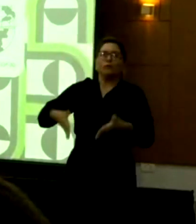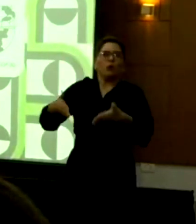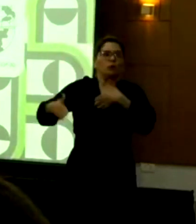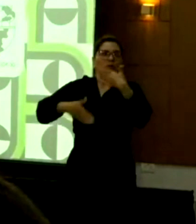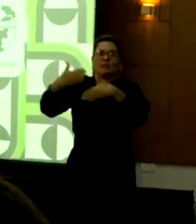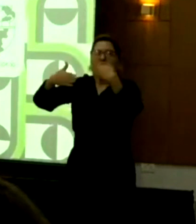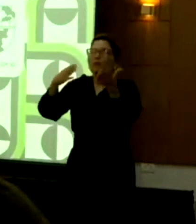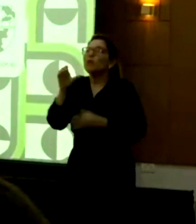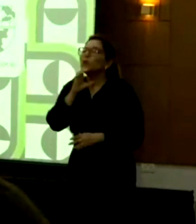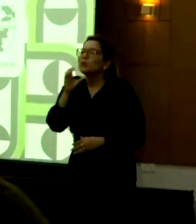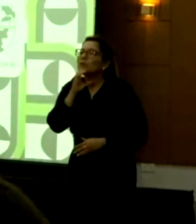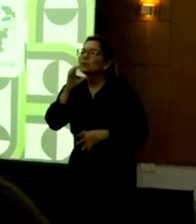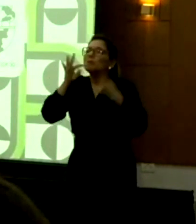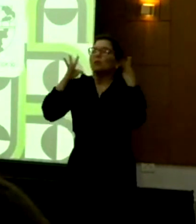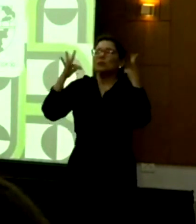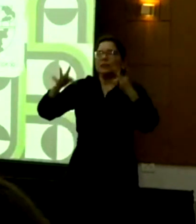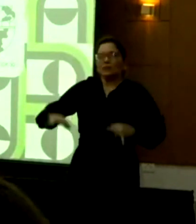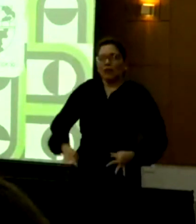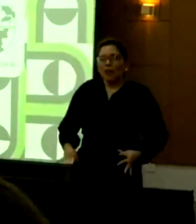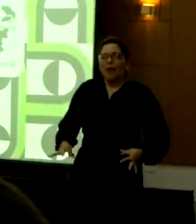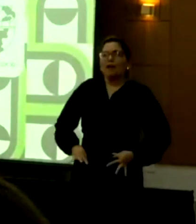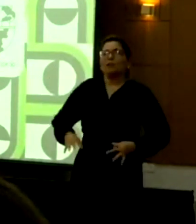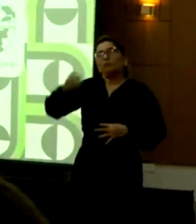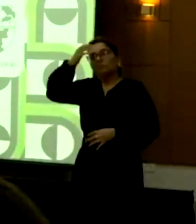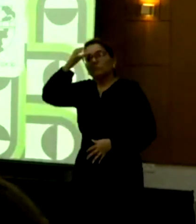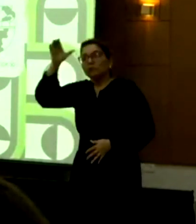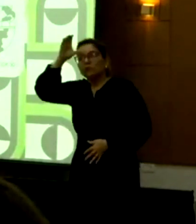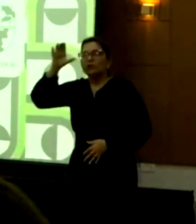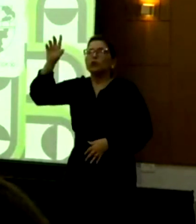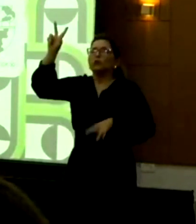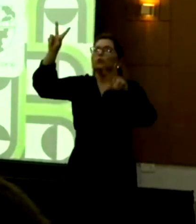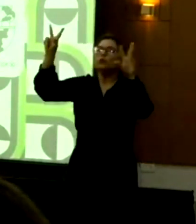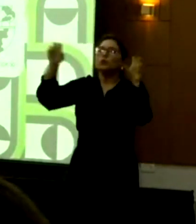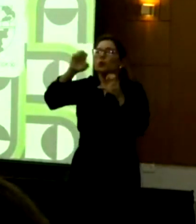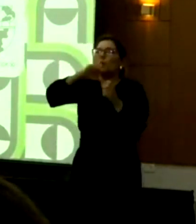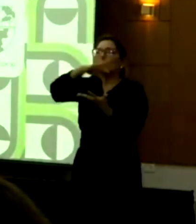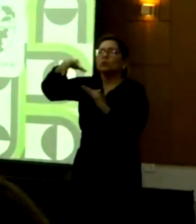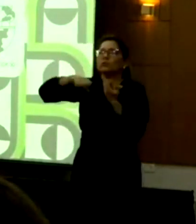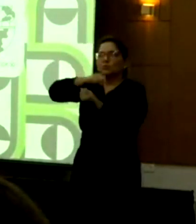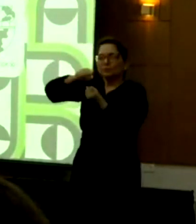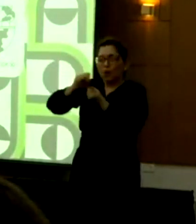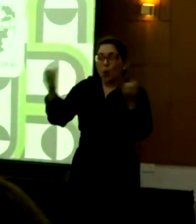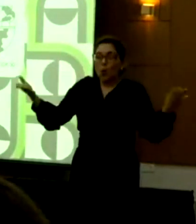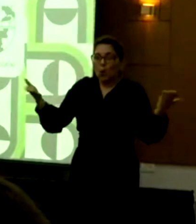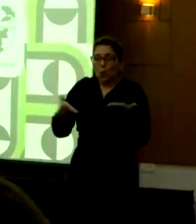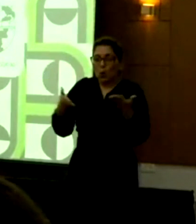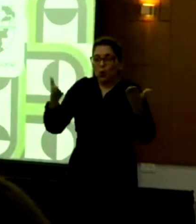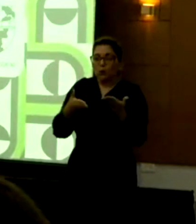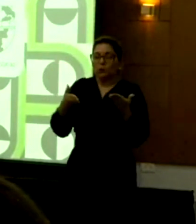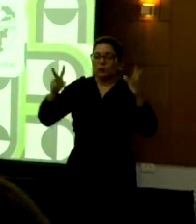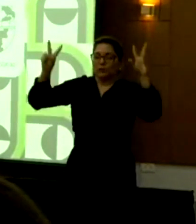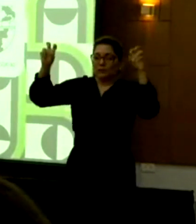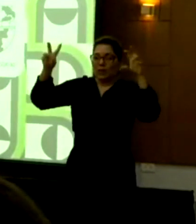knowledge about sustainability. This year the event will focus mainly on the Amazon as a crucial ecosystem